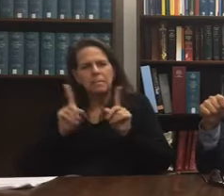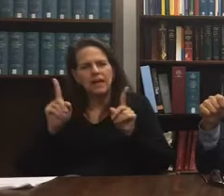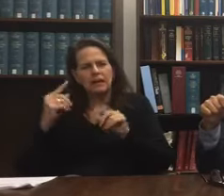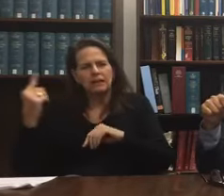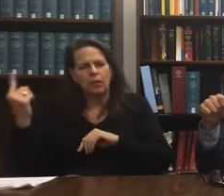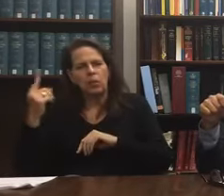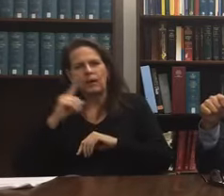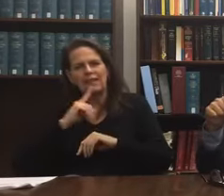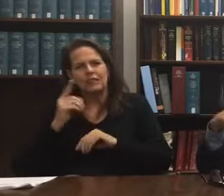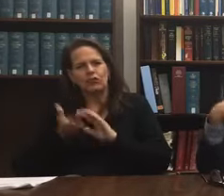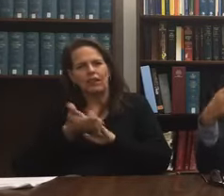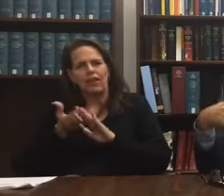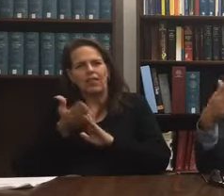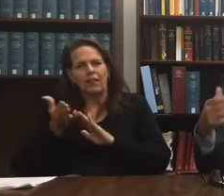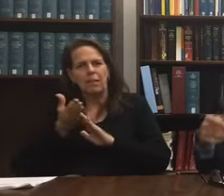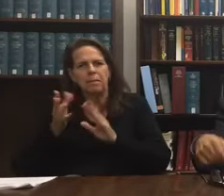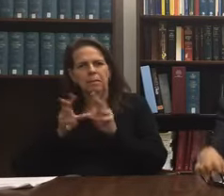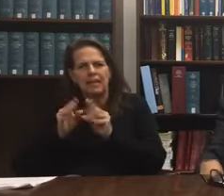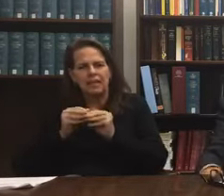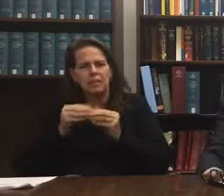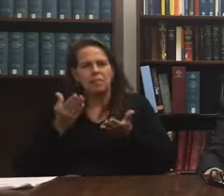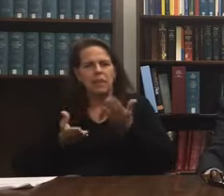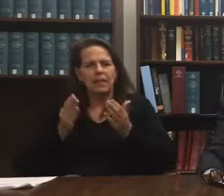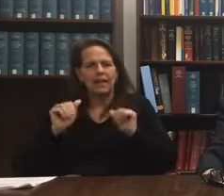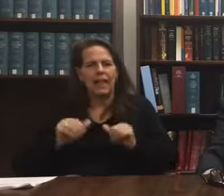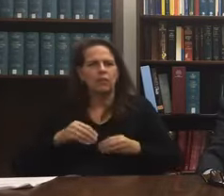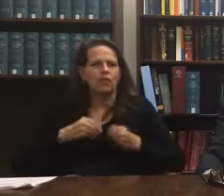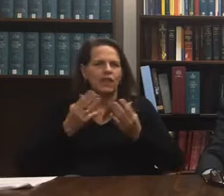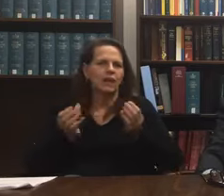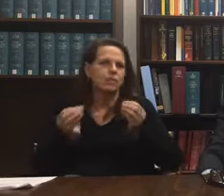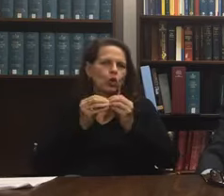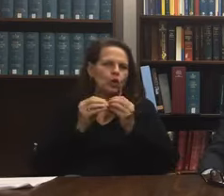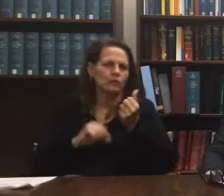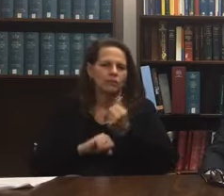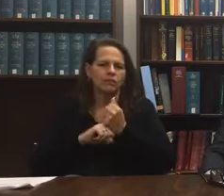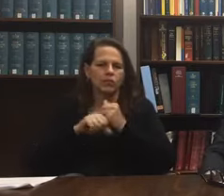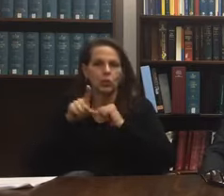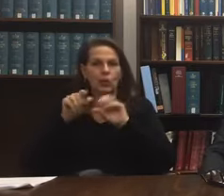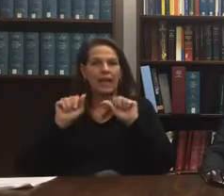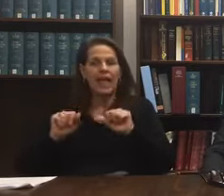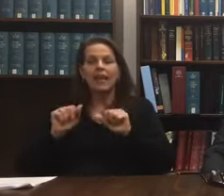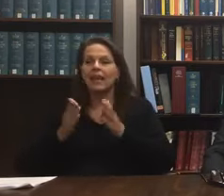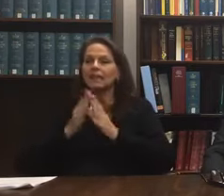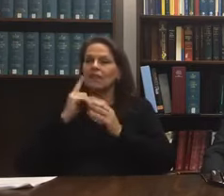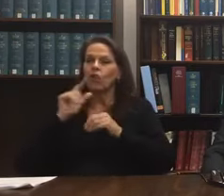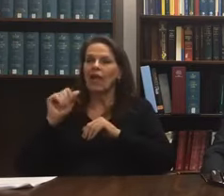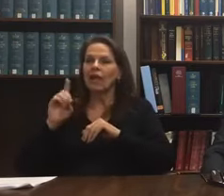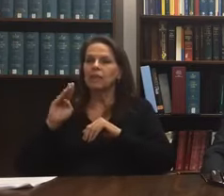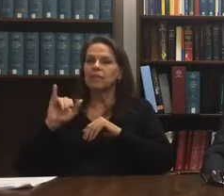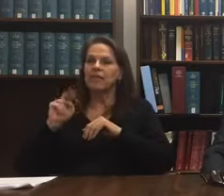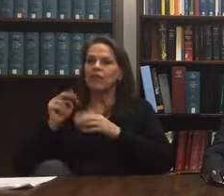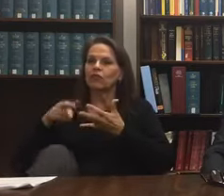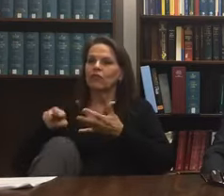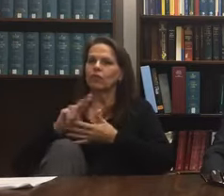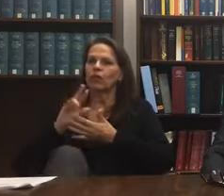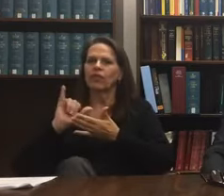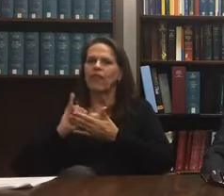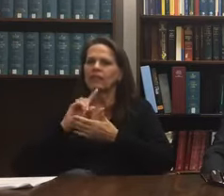request for nursing and they can provide more port you can't ask for an administrative review basically that's just an HHS C